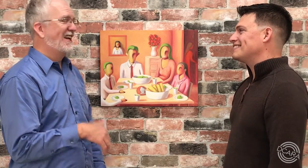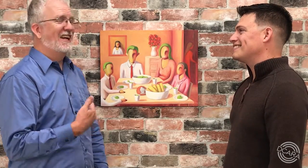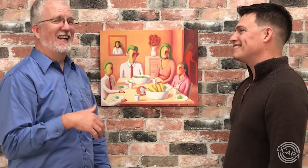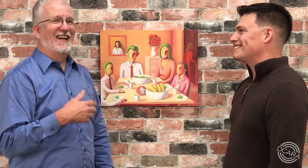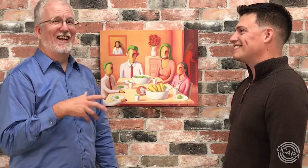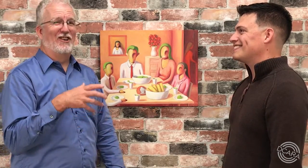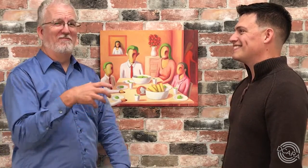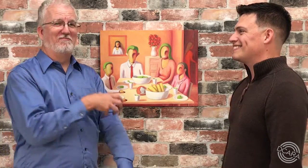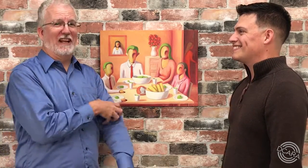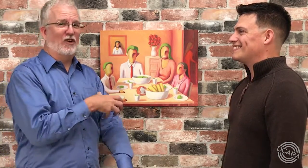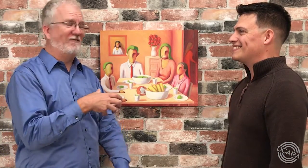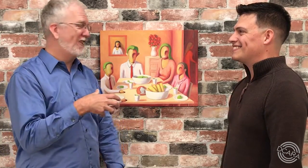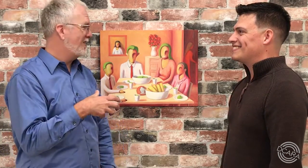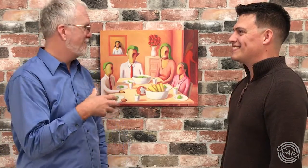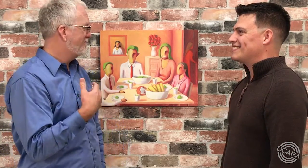Wow. Powerful!